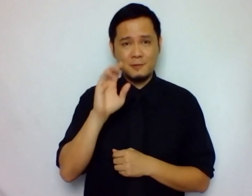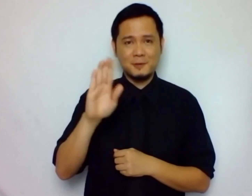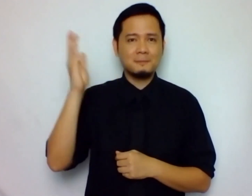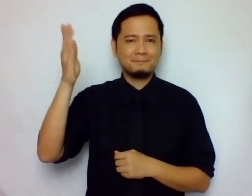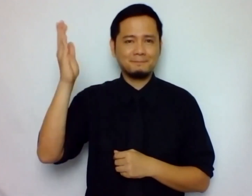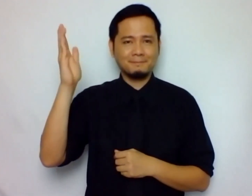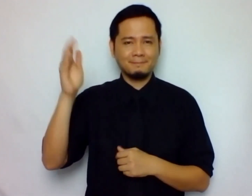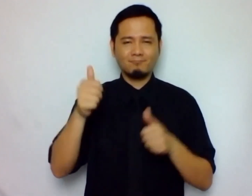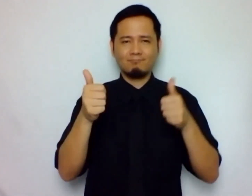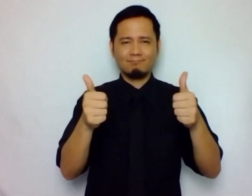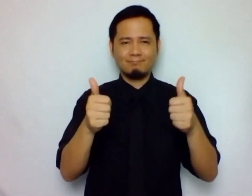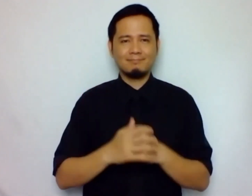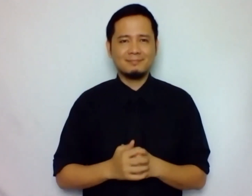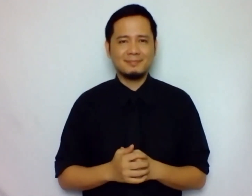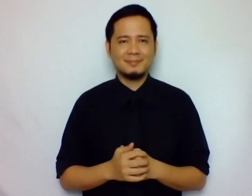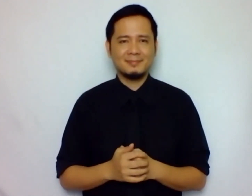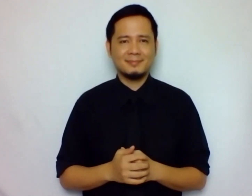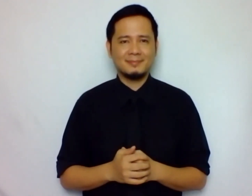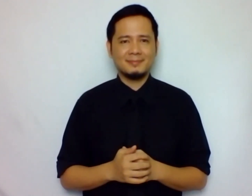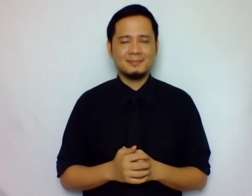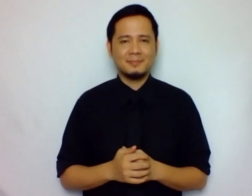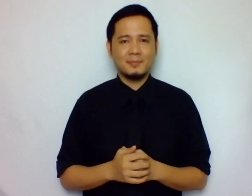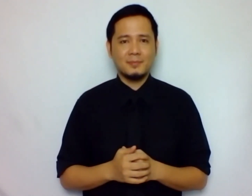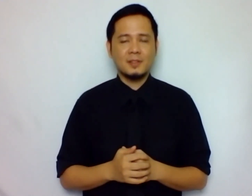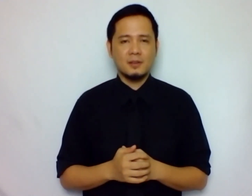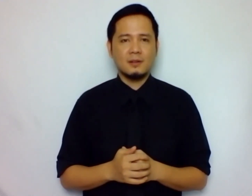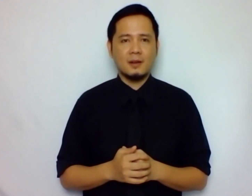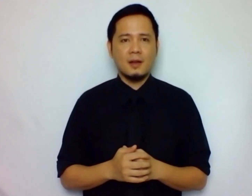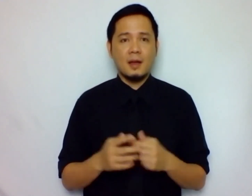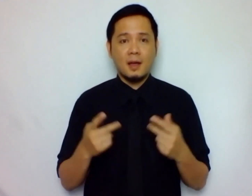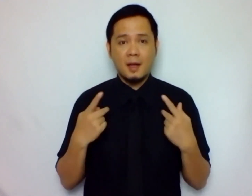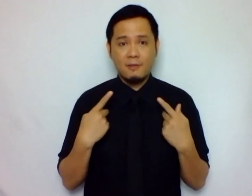Last one before we continue on with our Q&A.